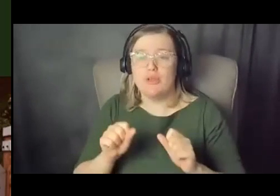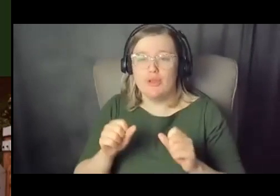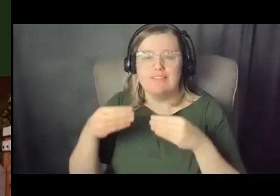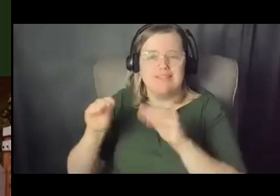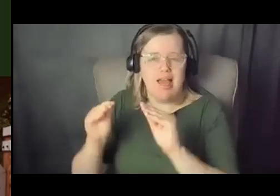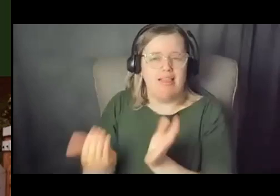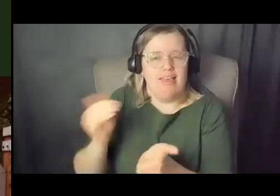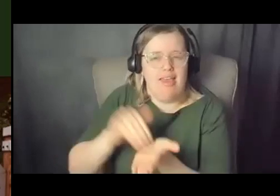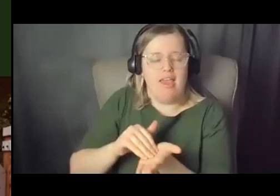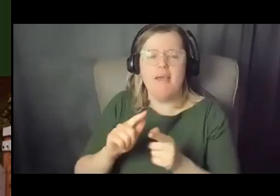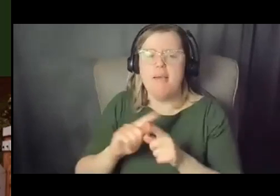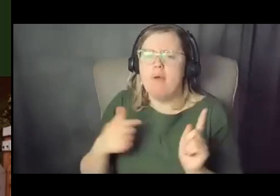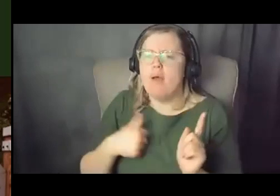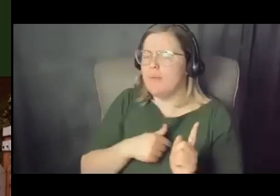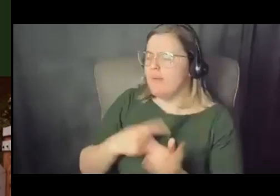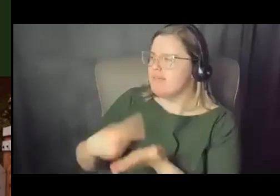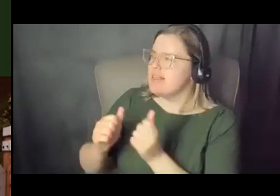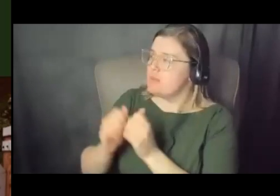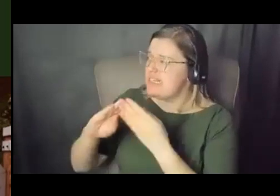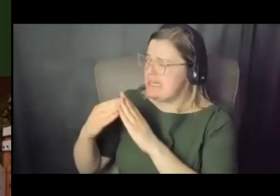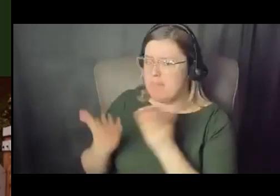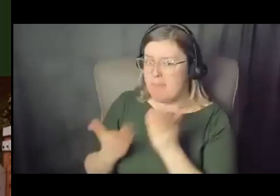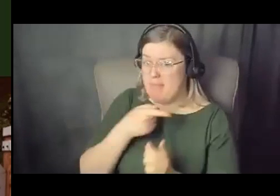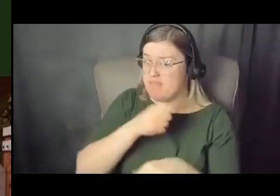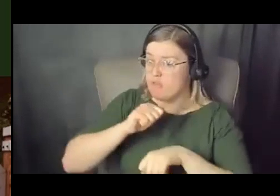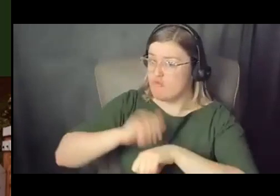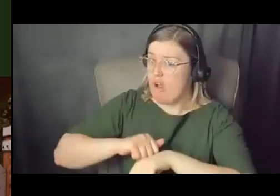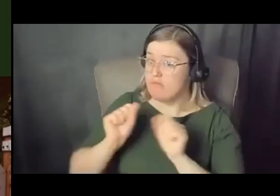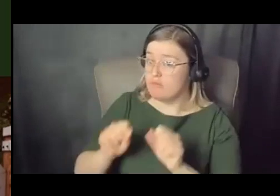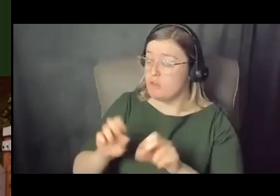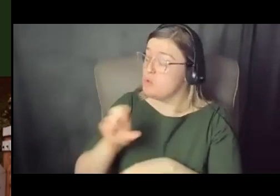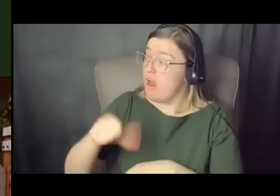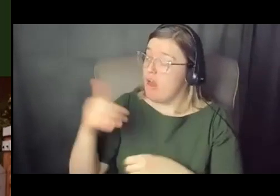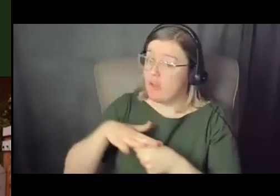potential to use them at alternate sites in the city. So they get repurposed in the city.